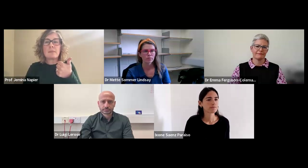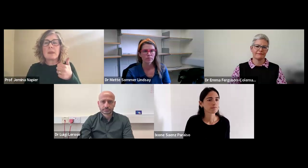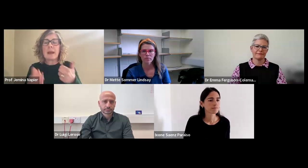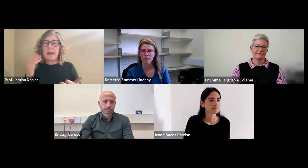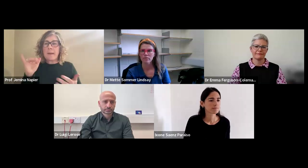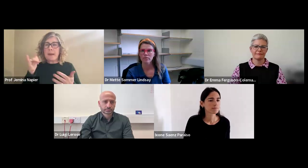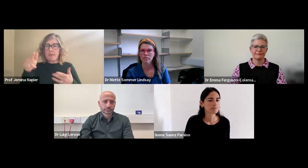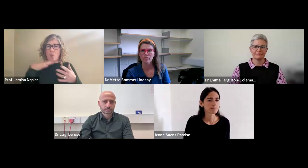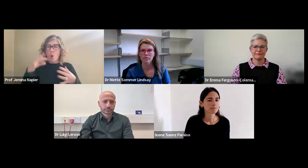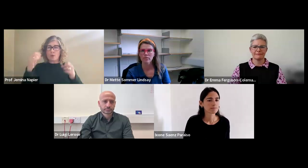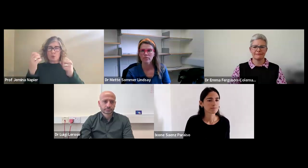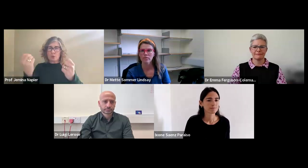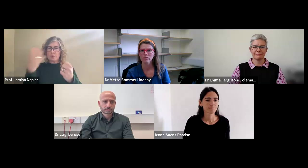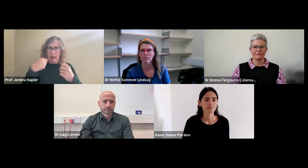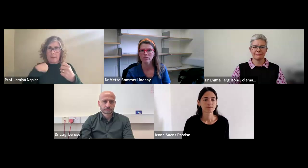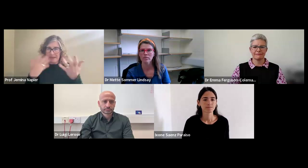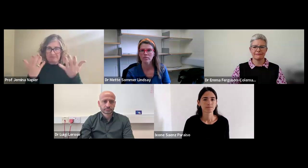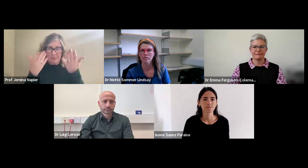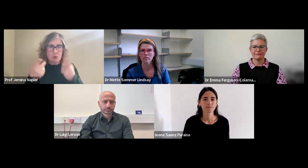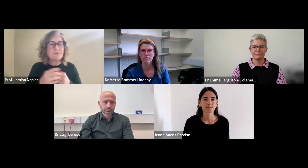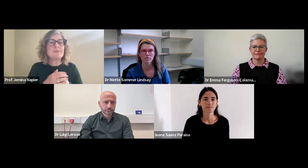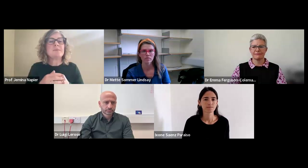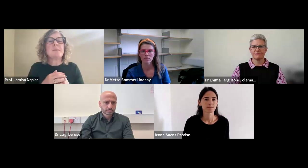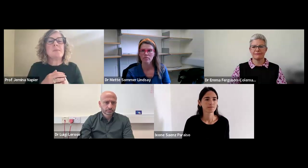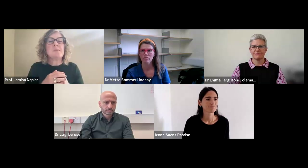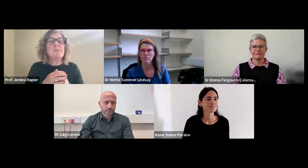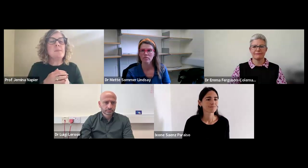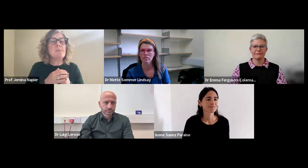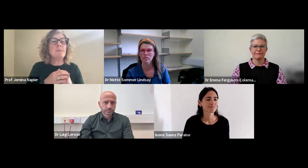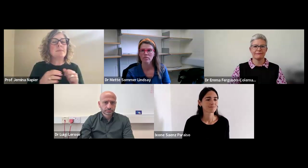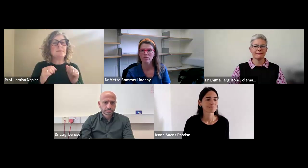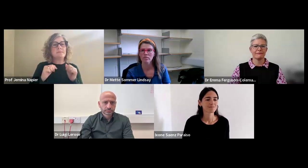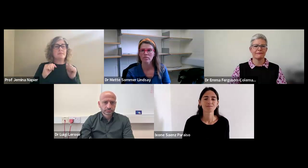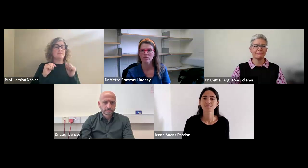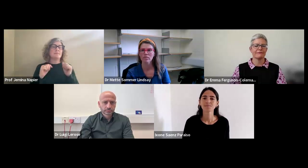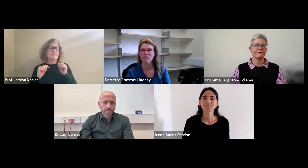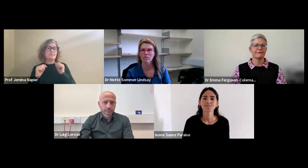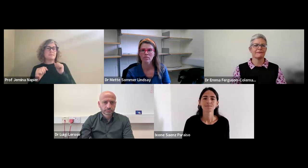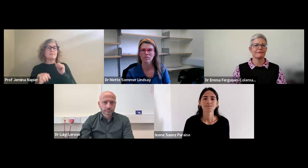great I don't know maybe - look, people can Spotlight me if they particularly